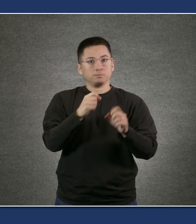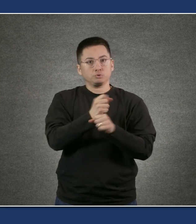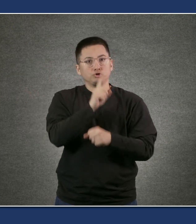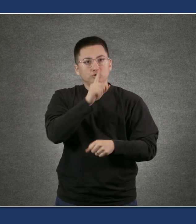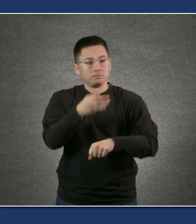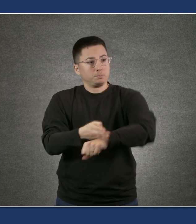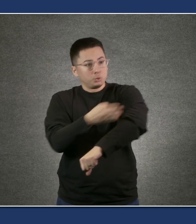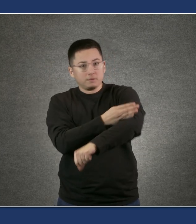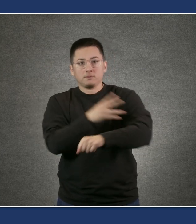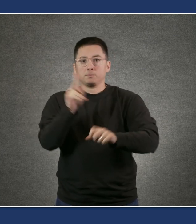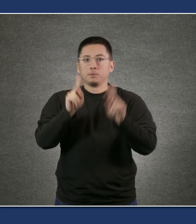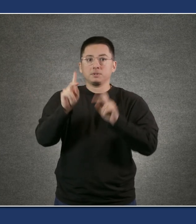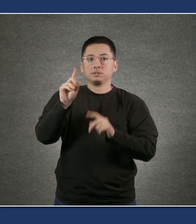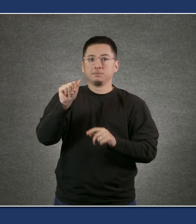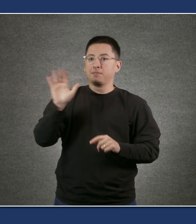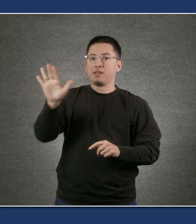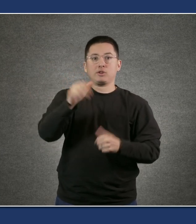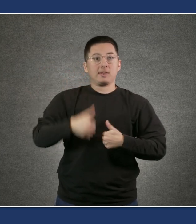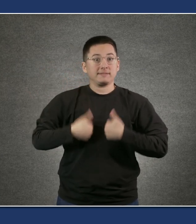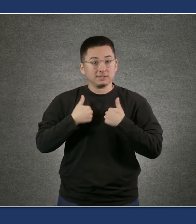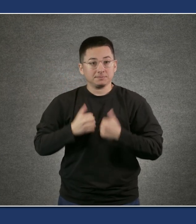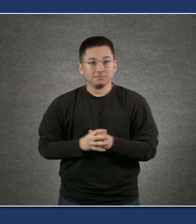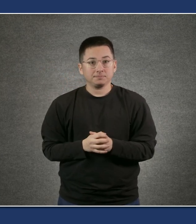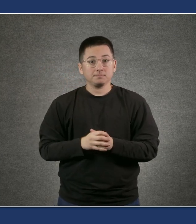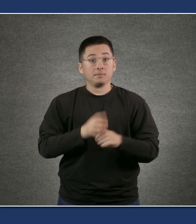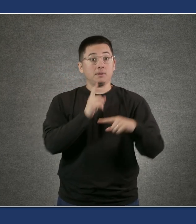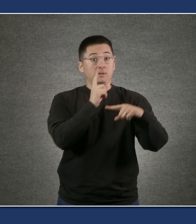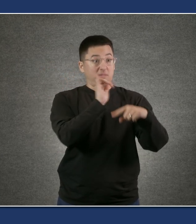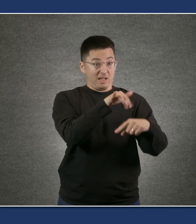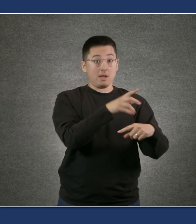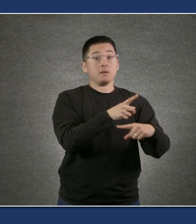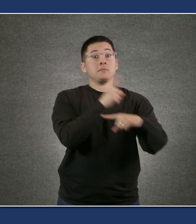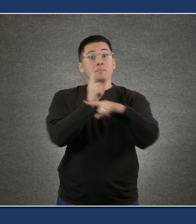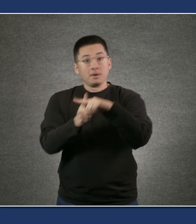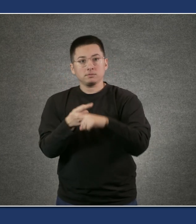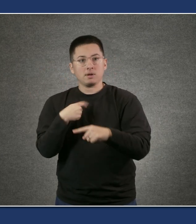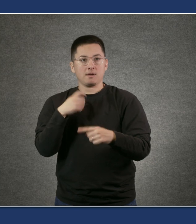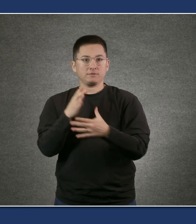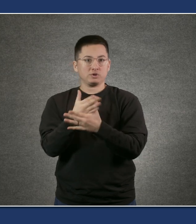with disabilities. In addition to what I have to share today about transportation access,